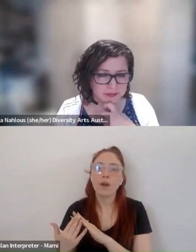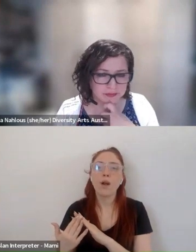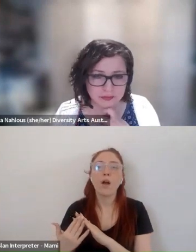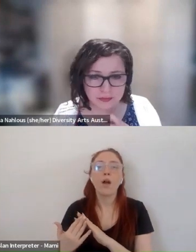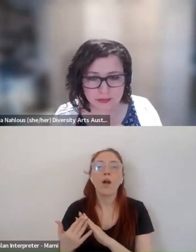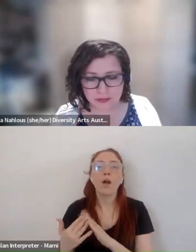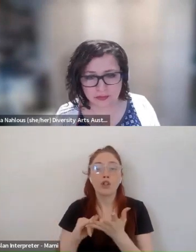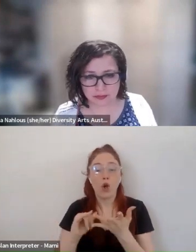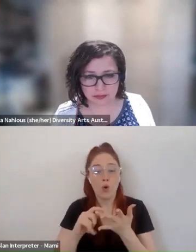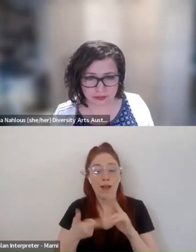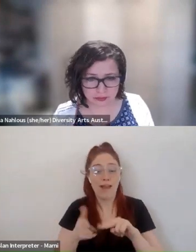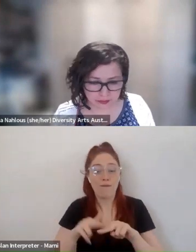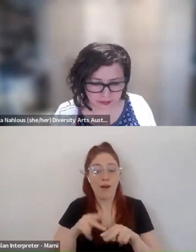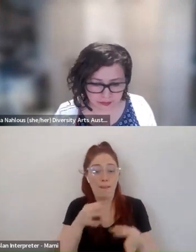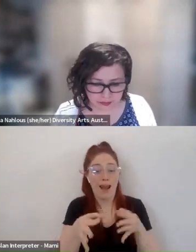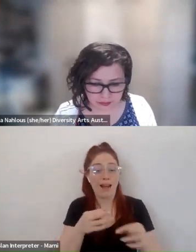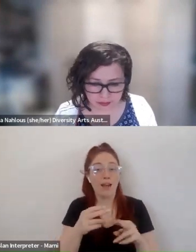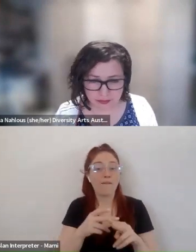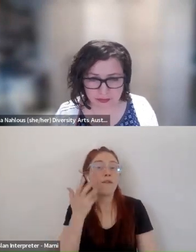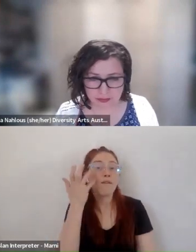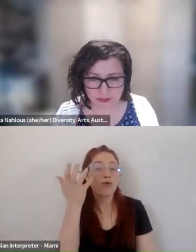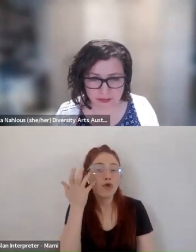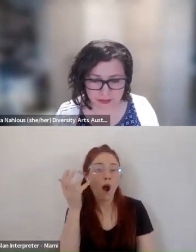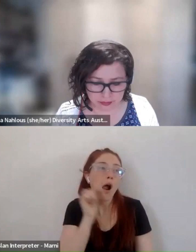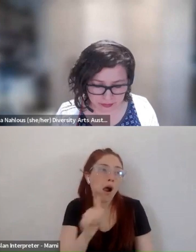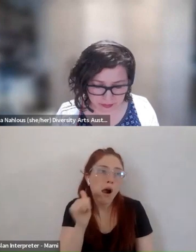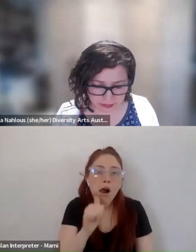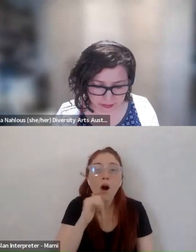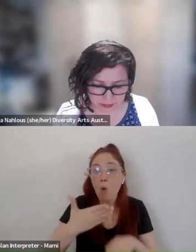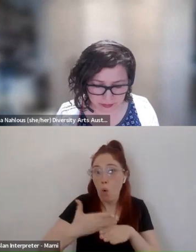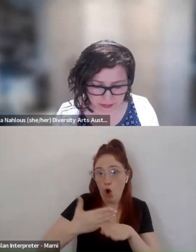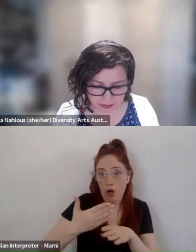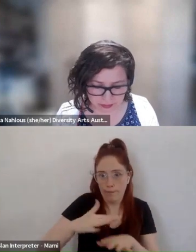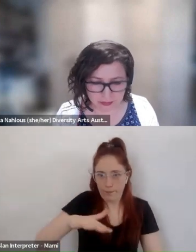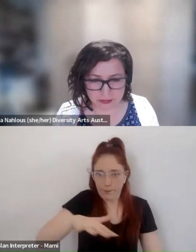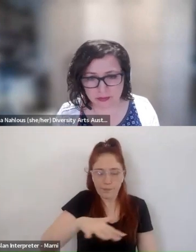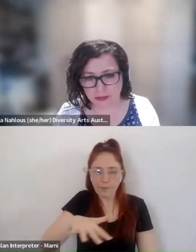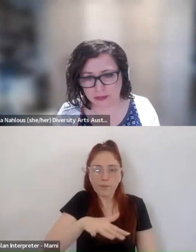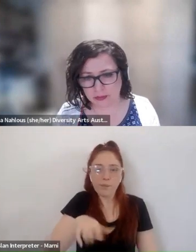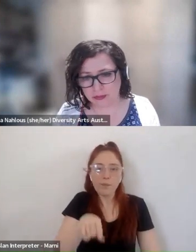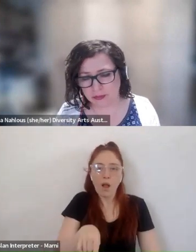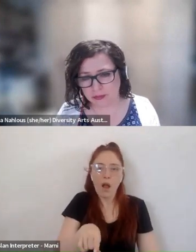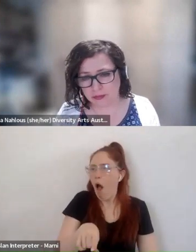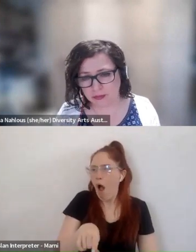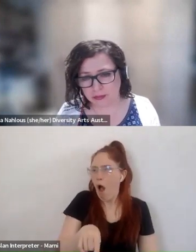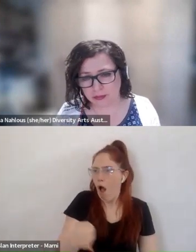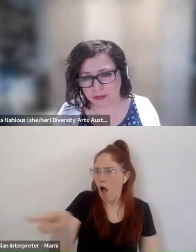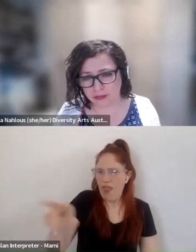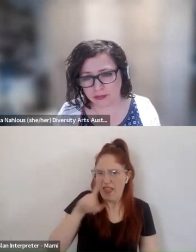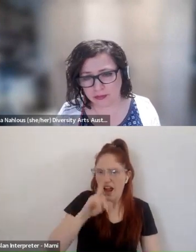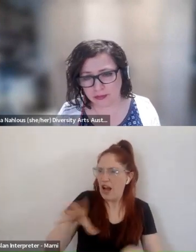and we might be in this instance, can't sort of deal with all of those things necessarily, and don't and